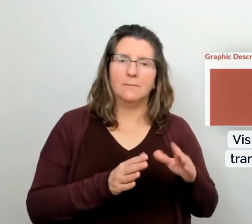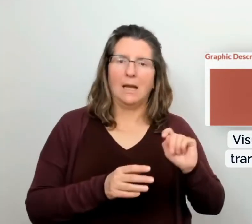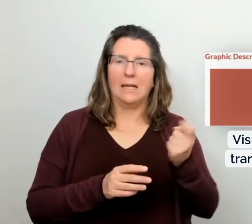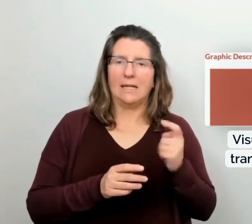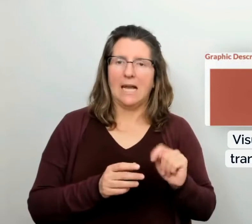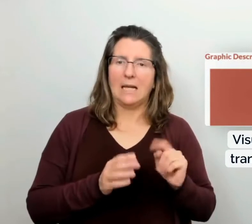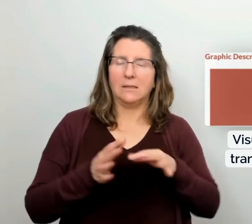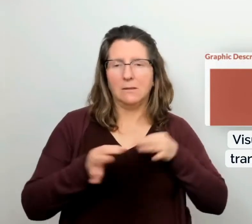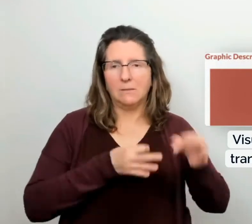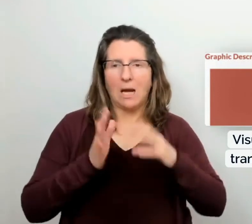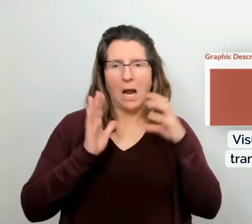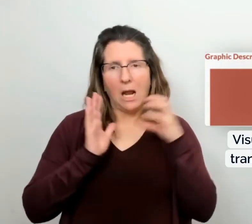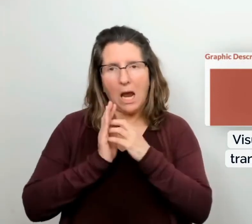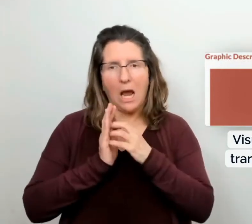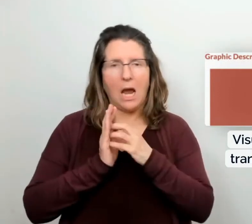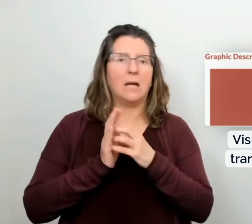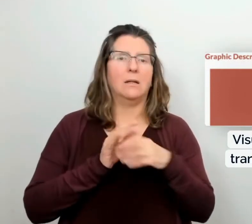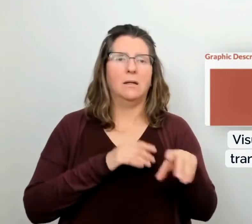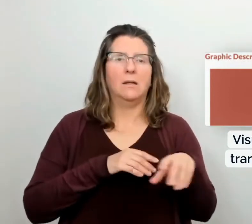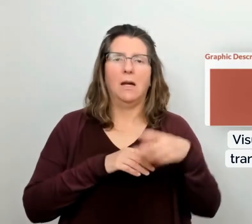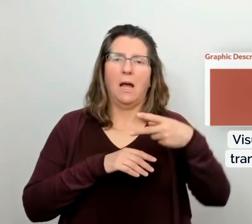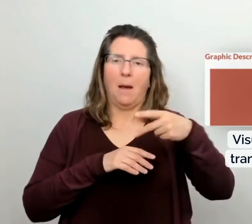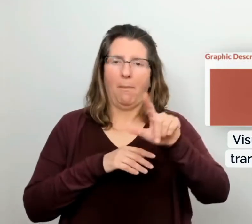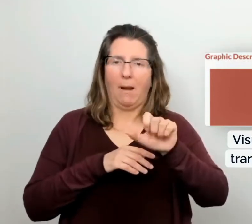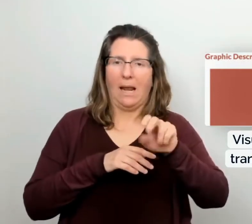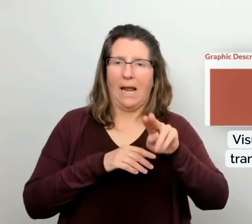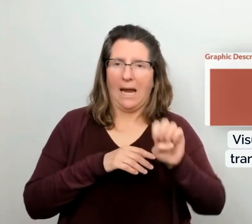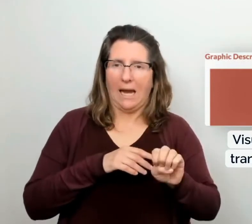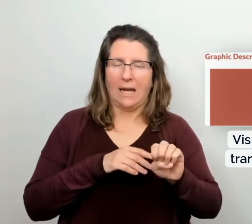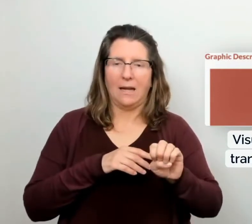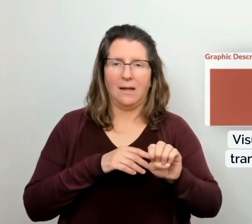Compare it to the textual description: